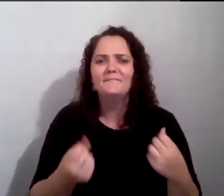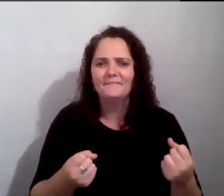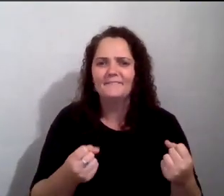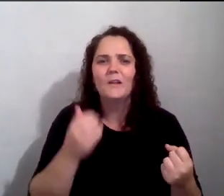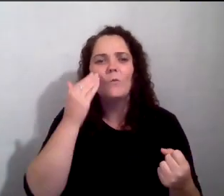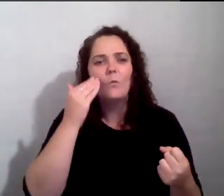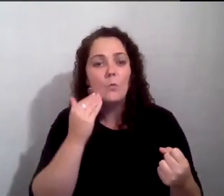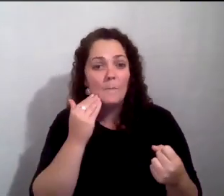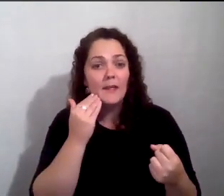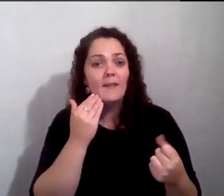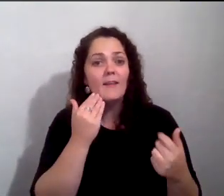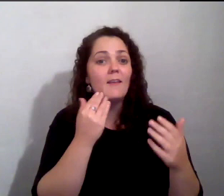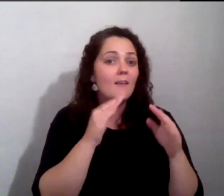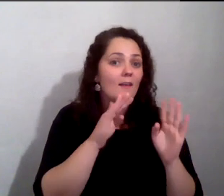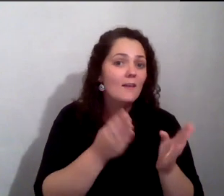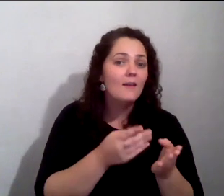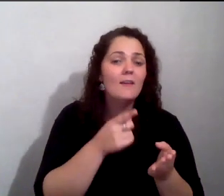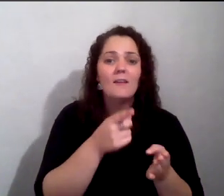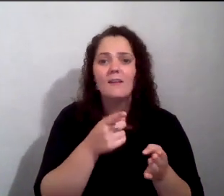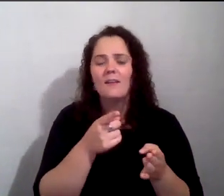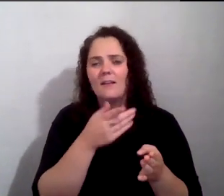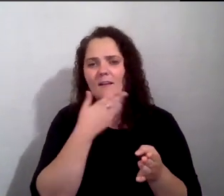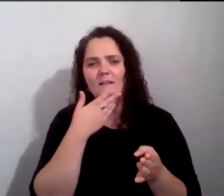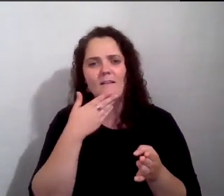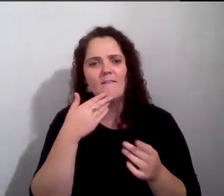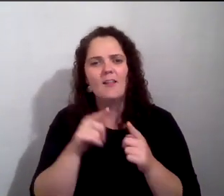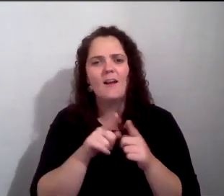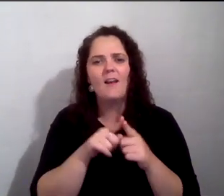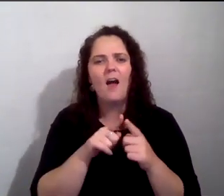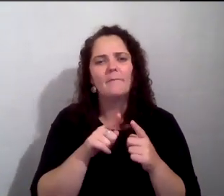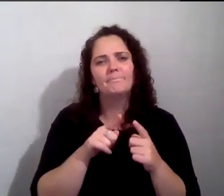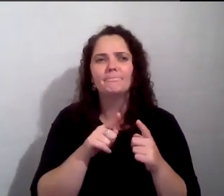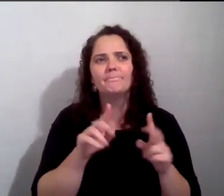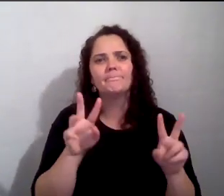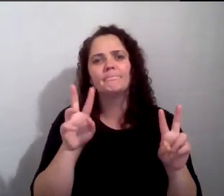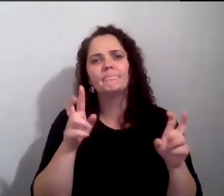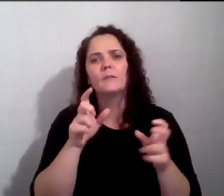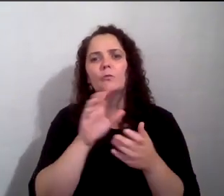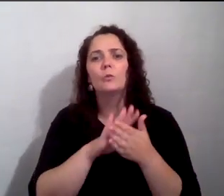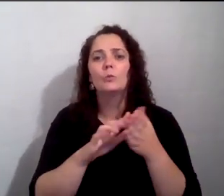palette that we see in these works. But Fairweather very quickly escapes